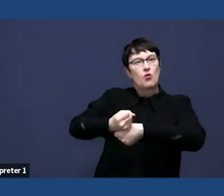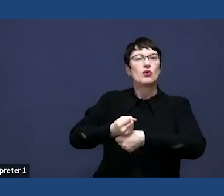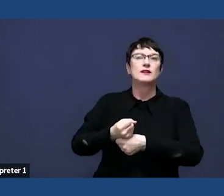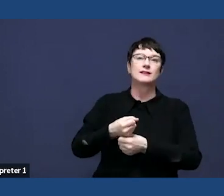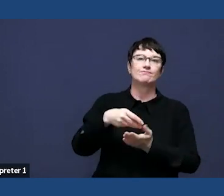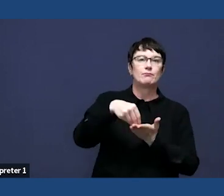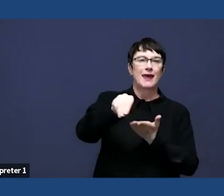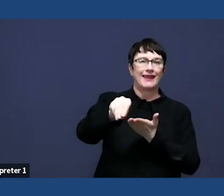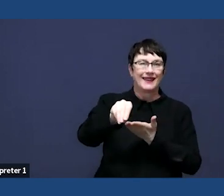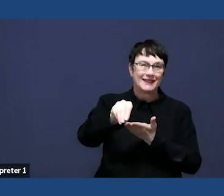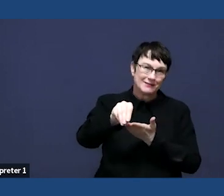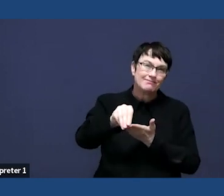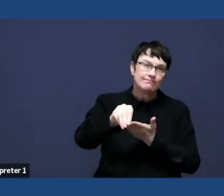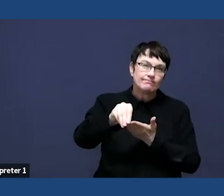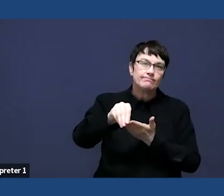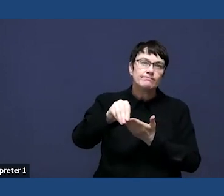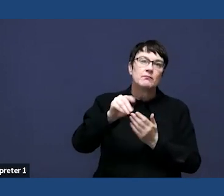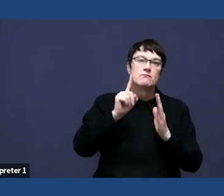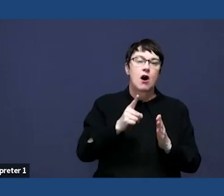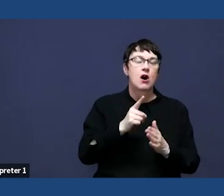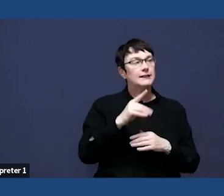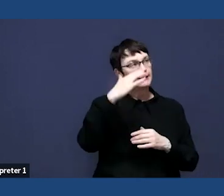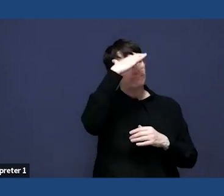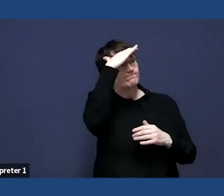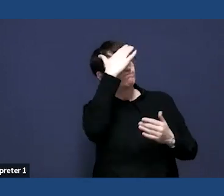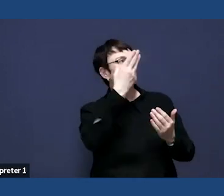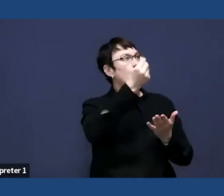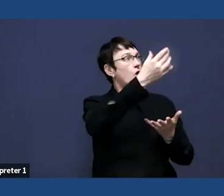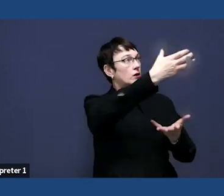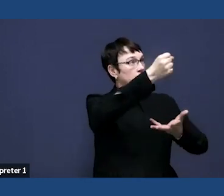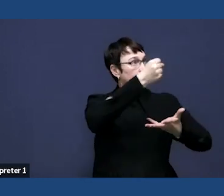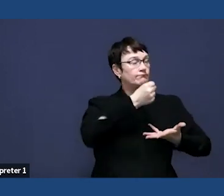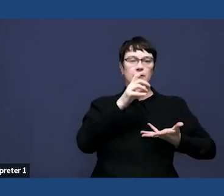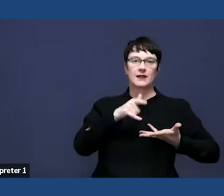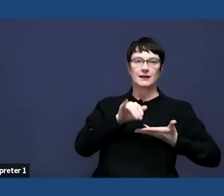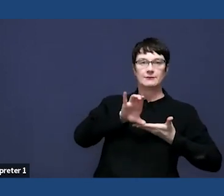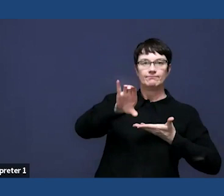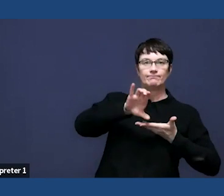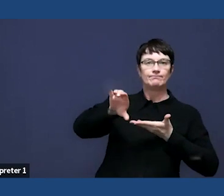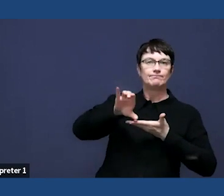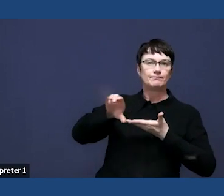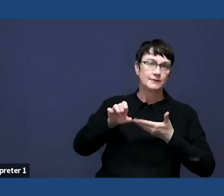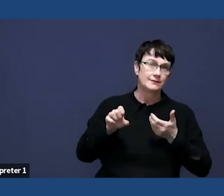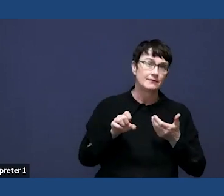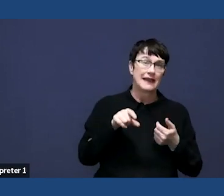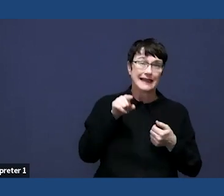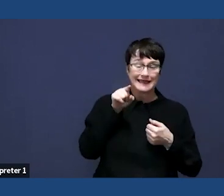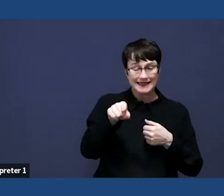globally who have reach and can really make an impact when it comes to helping patients